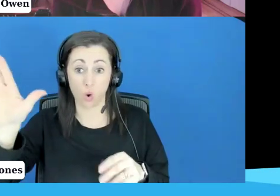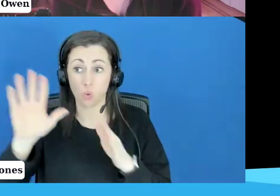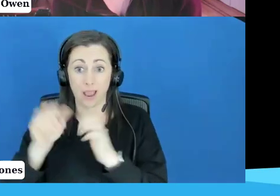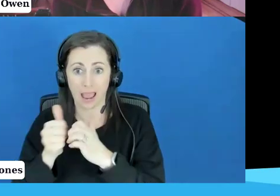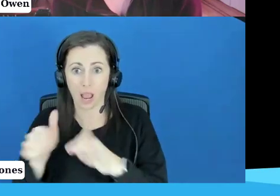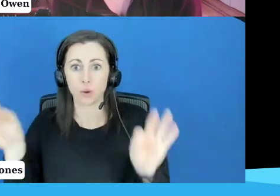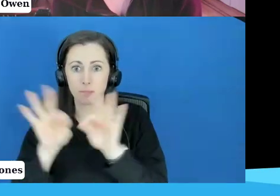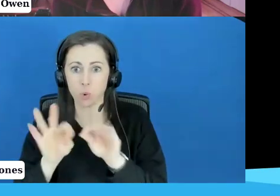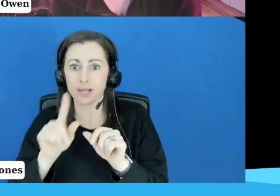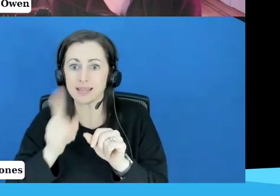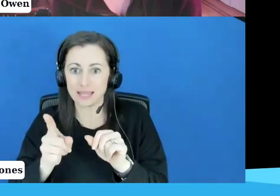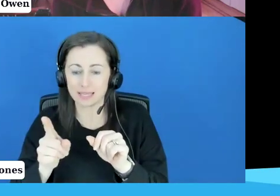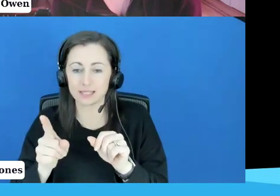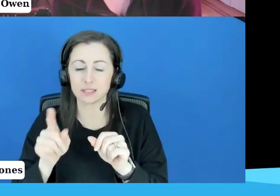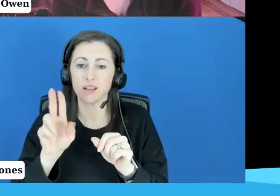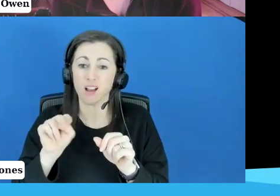unless we have those hard conversations.